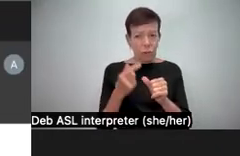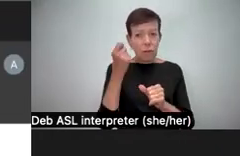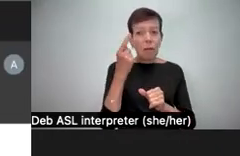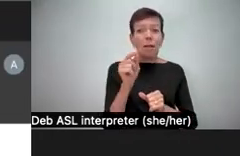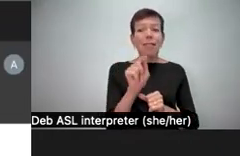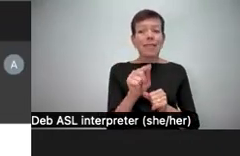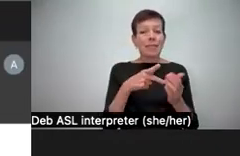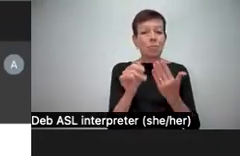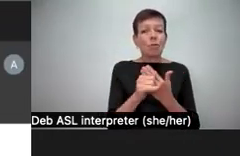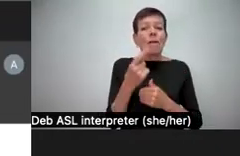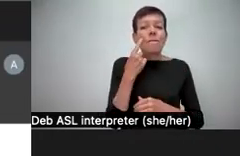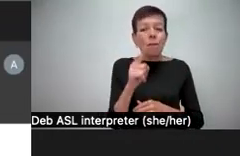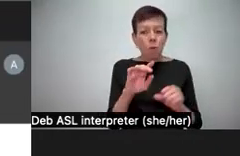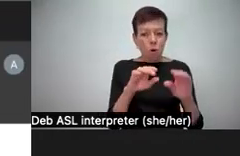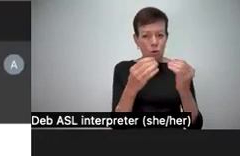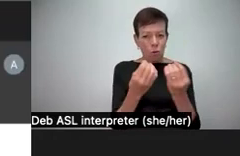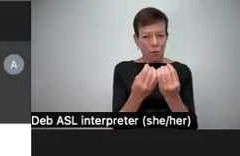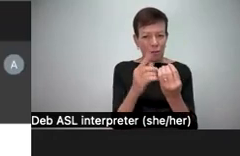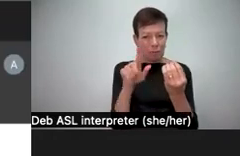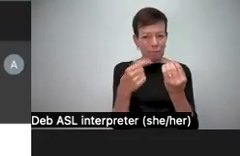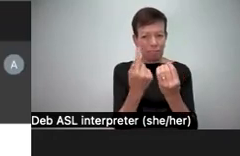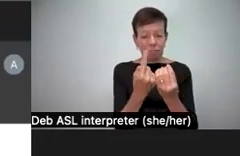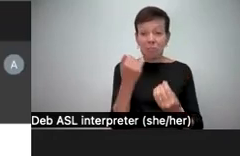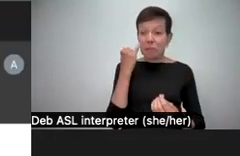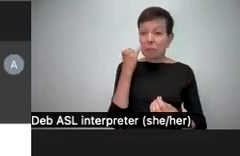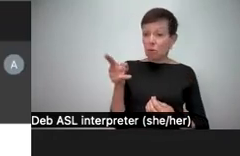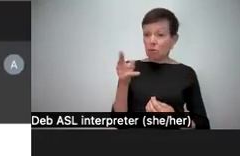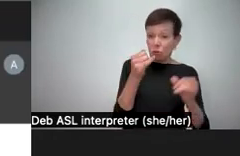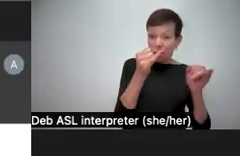so if you are an individual artist or an artist collective, you won't have access